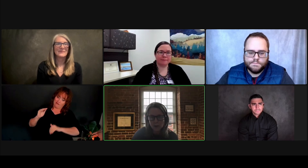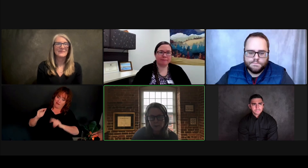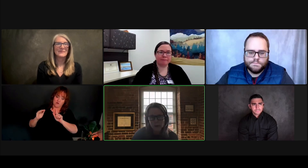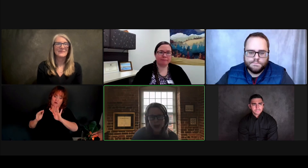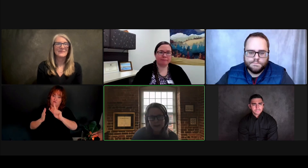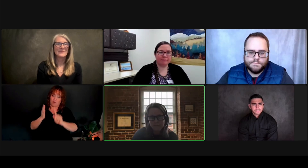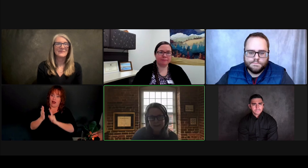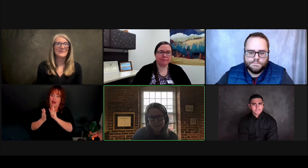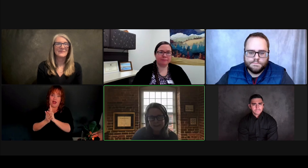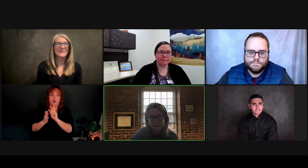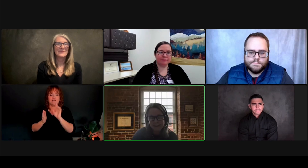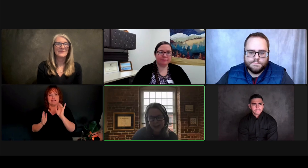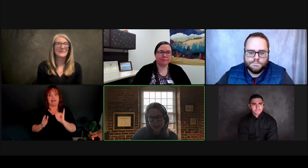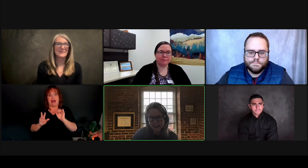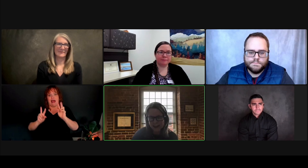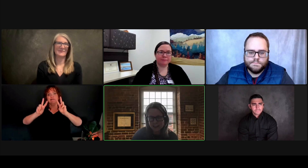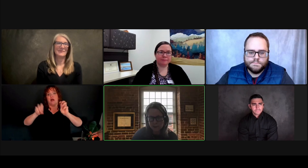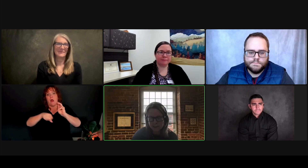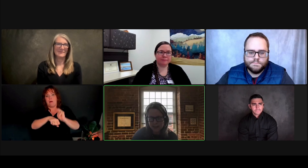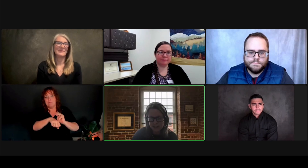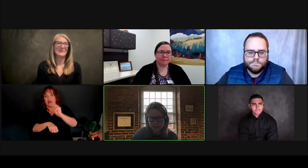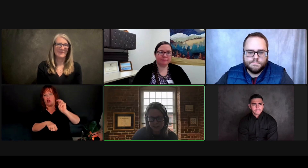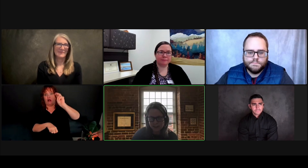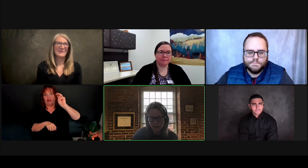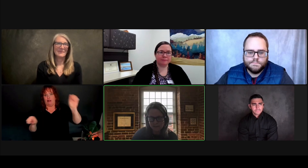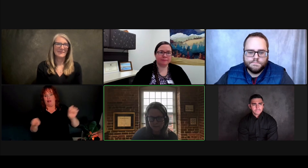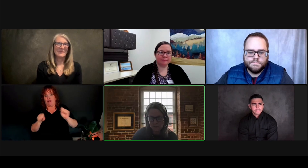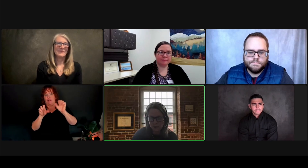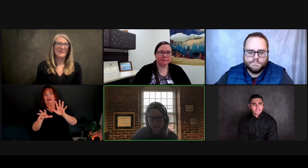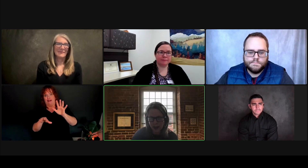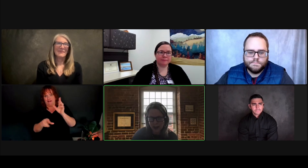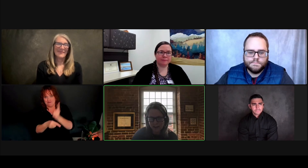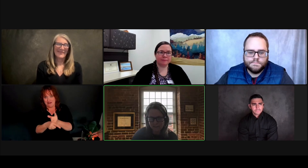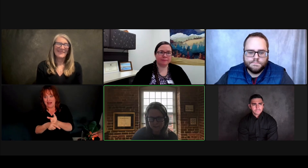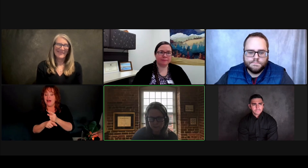So having a expectation of the word "live"